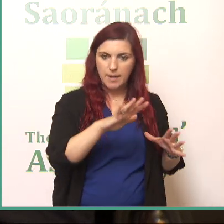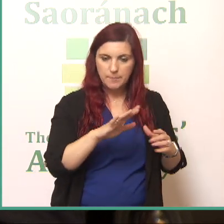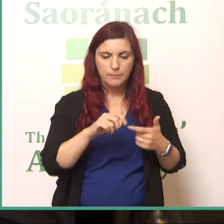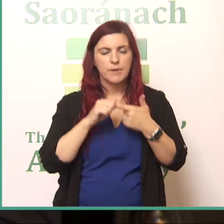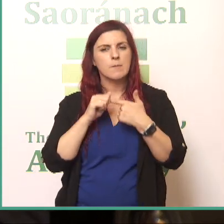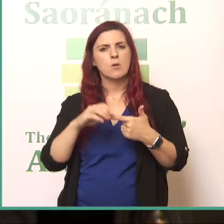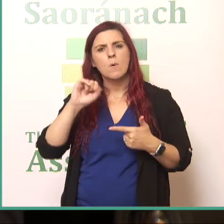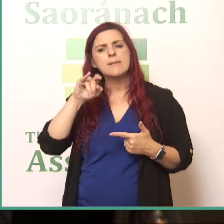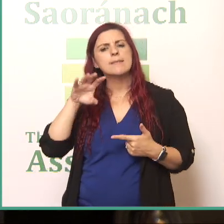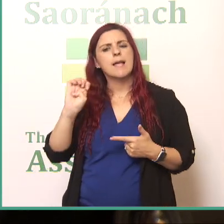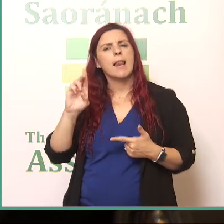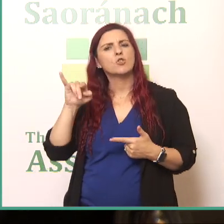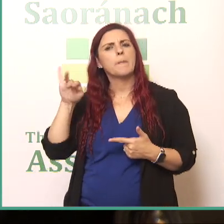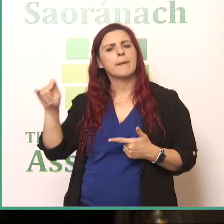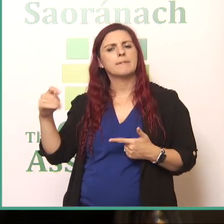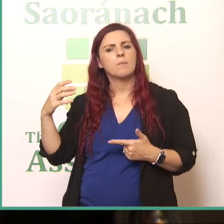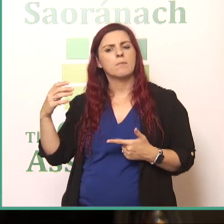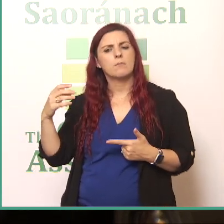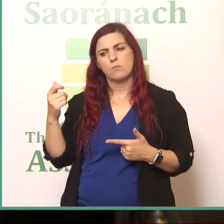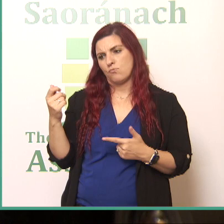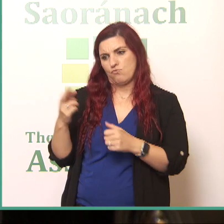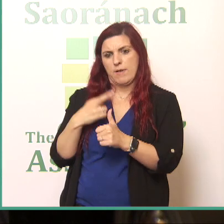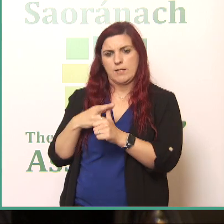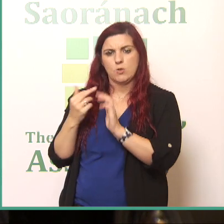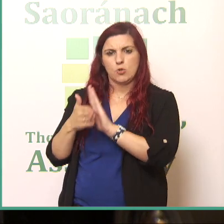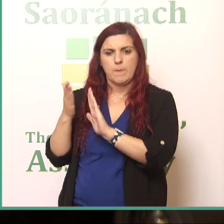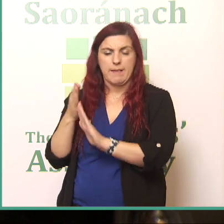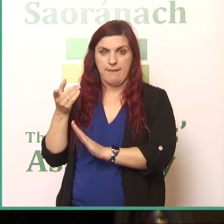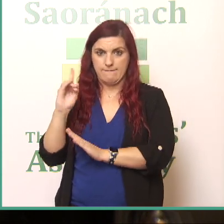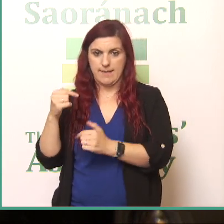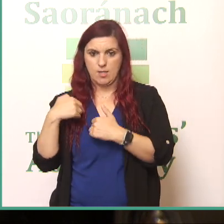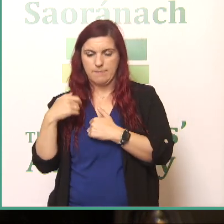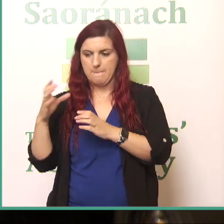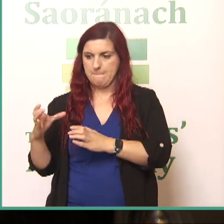he had almost ready to build we were advised to move it to a different area